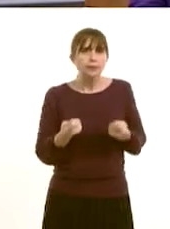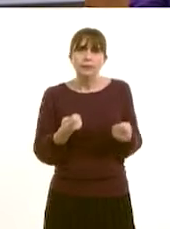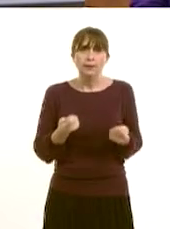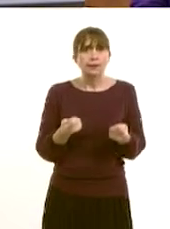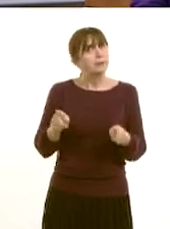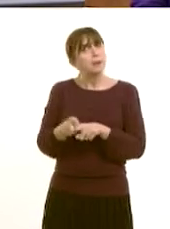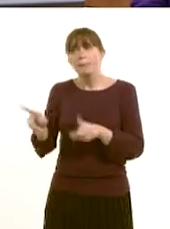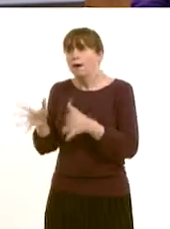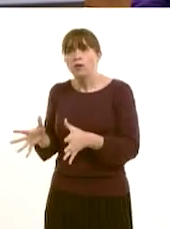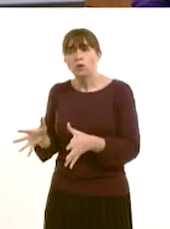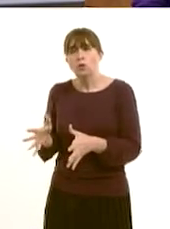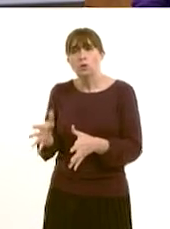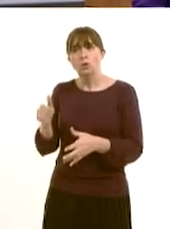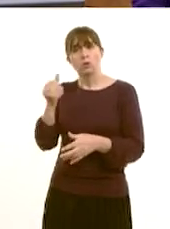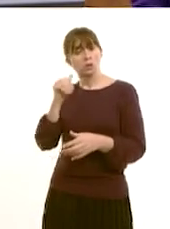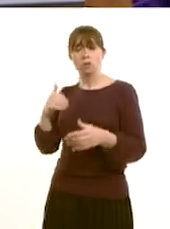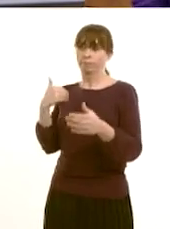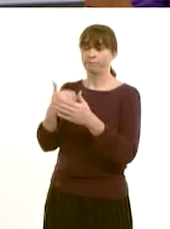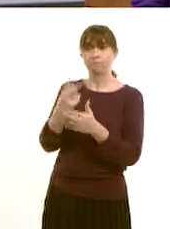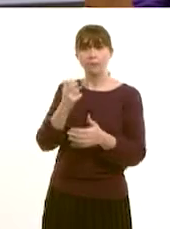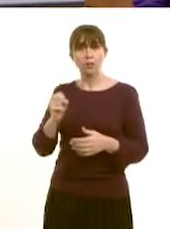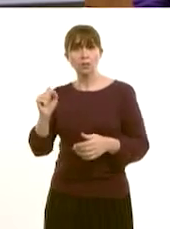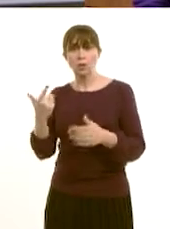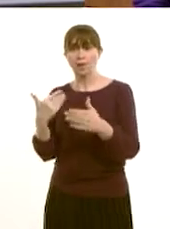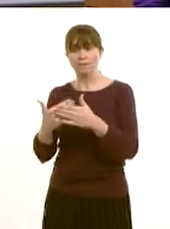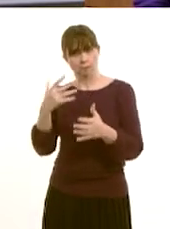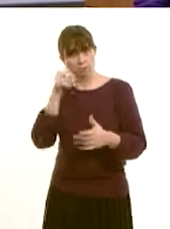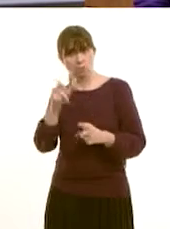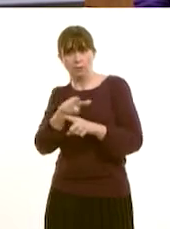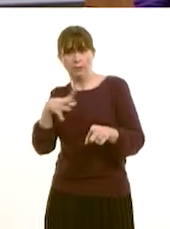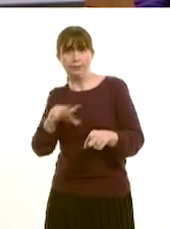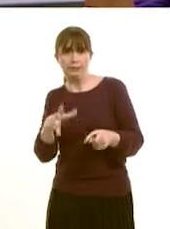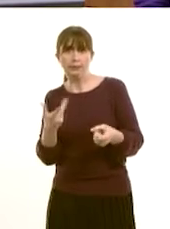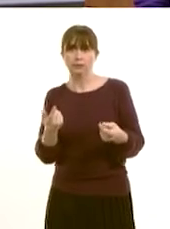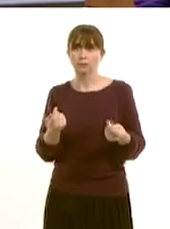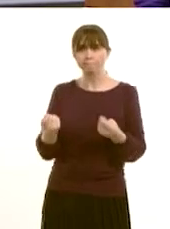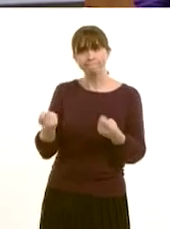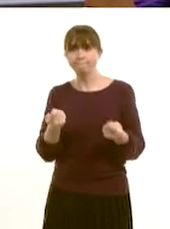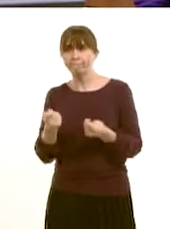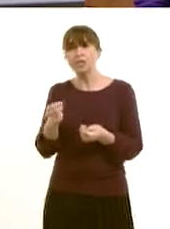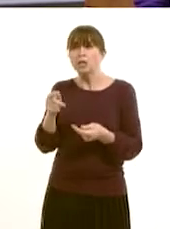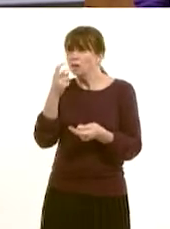since 2012, to be able to manage what is, in the context of things, quite a small budget cut.